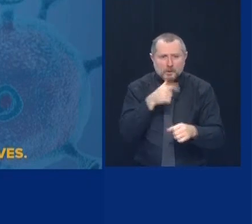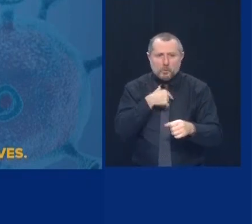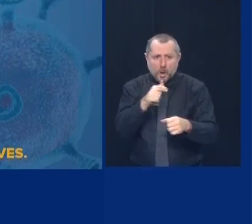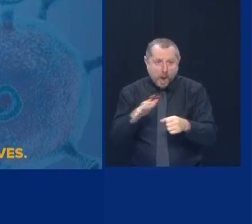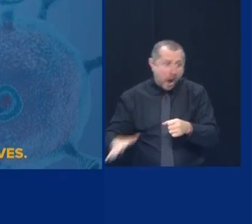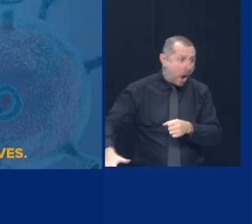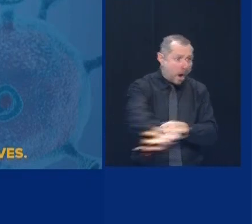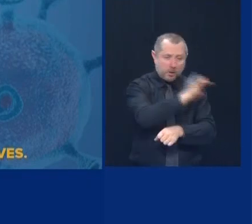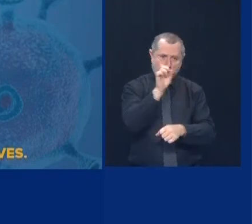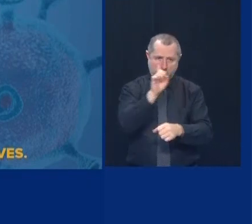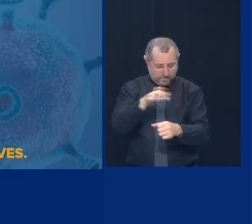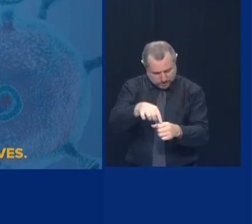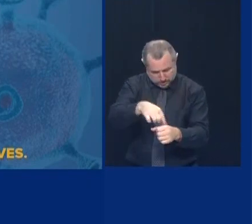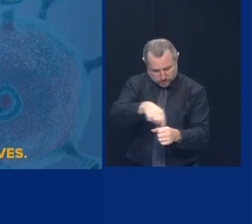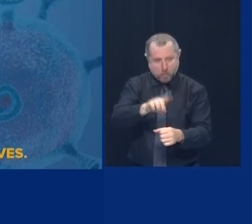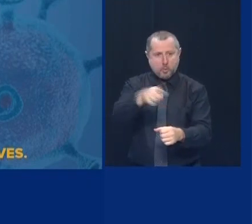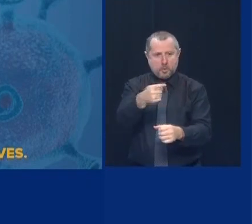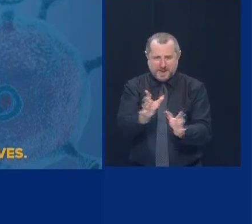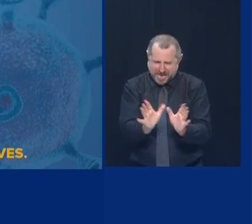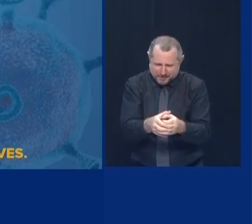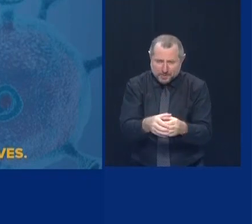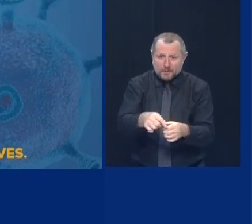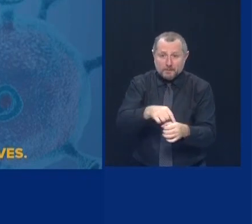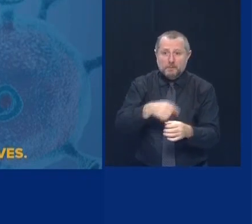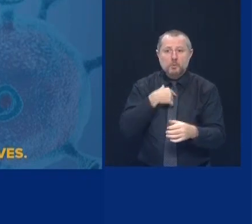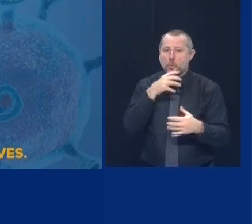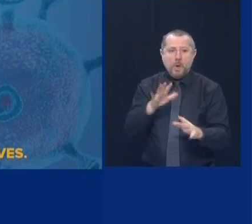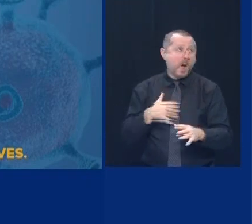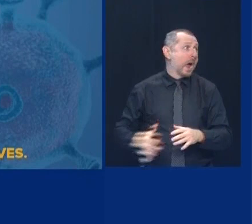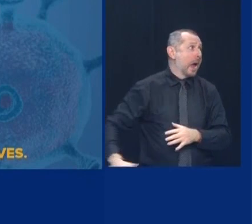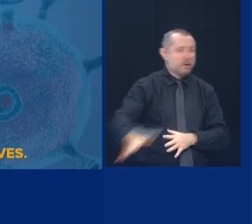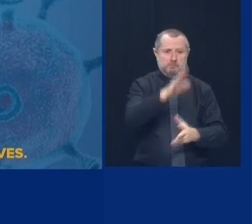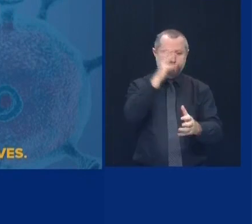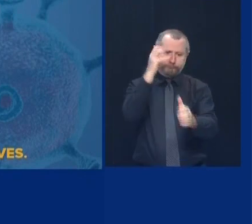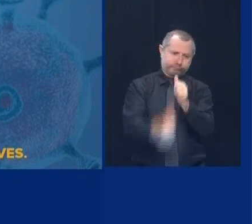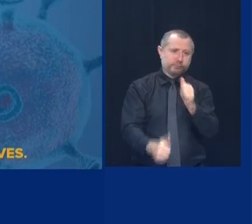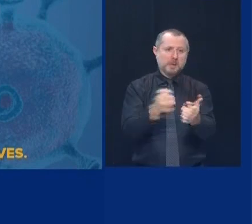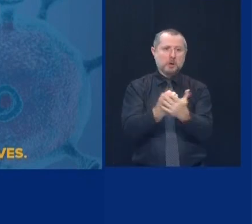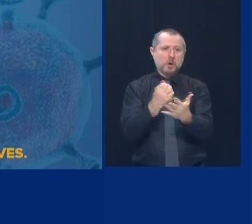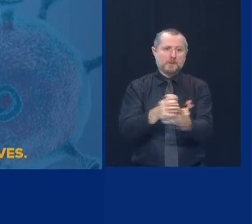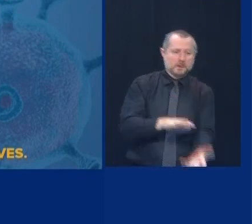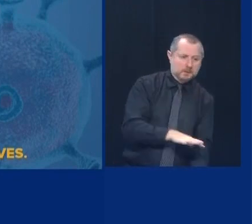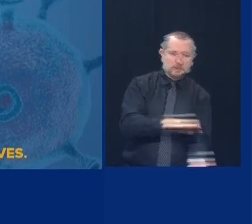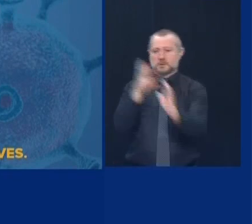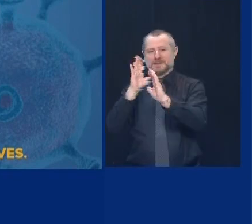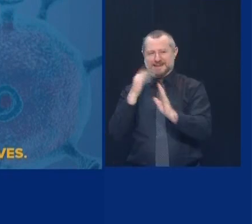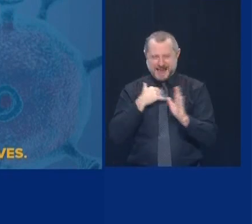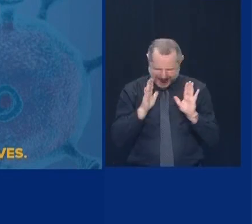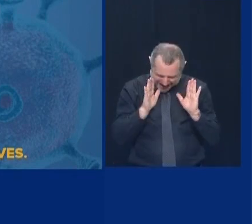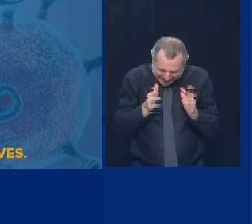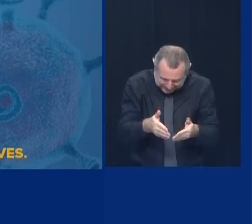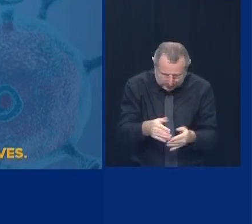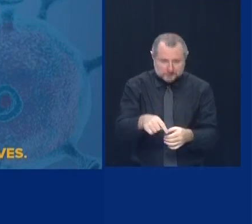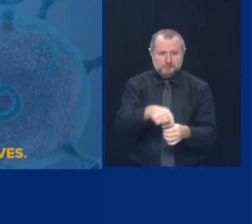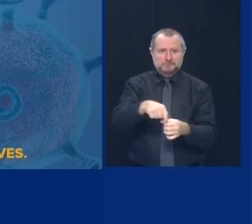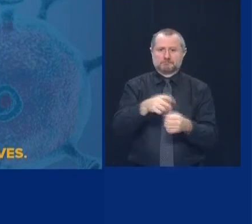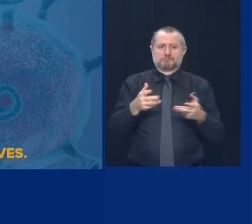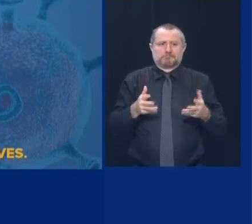ACTIVITY IN YOUR OWN xDCOMMUNITY. WE GET TO TARGET CLOSELY OF YOUR ENFORCEMENT ACTIVITIES, IF WE PUT IN ECONOMICçó RESTRICTIONS, WE